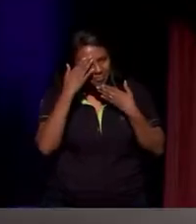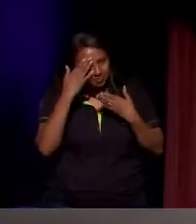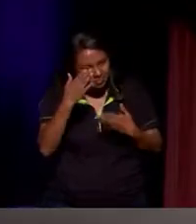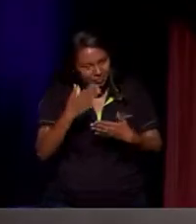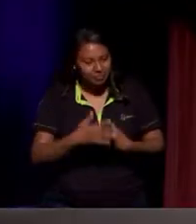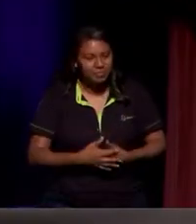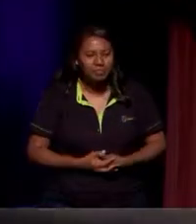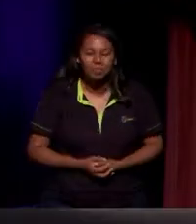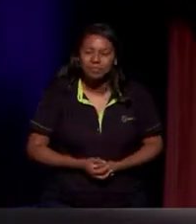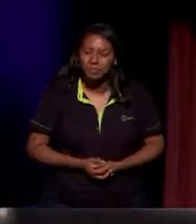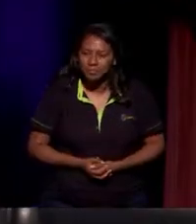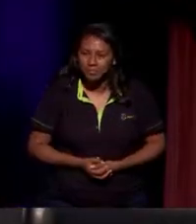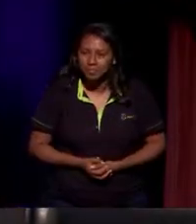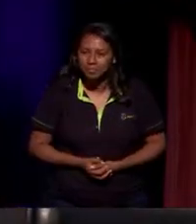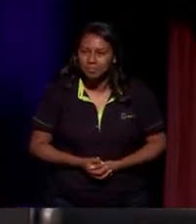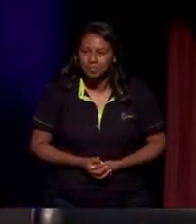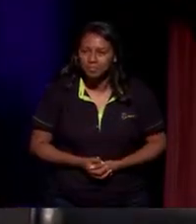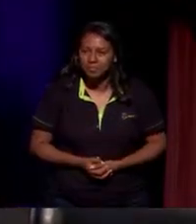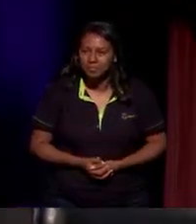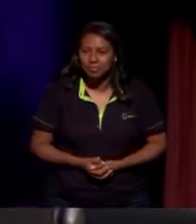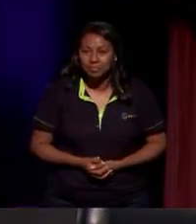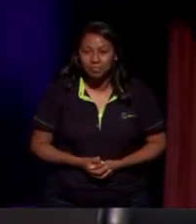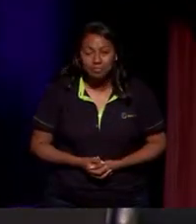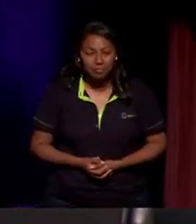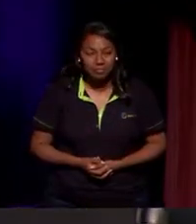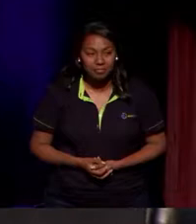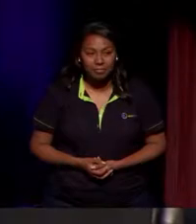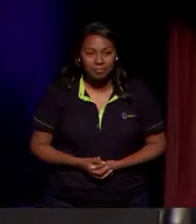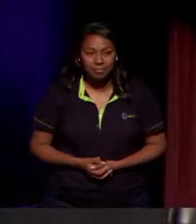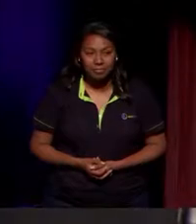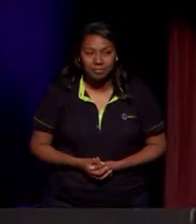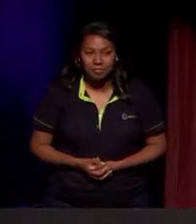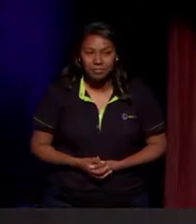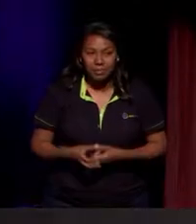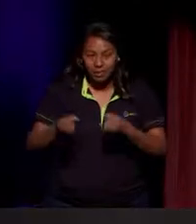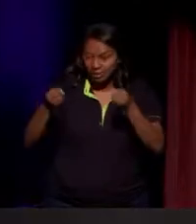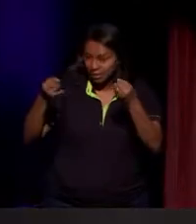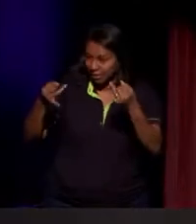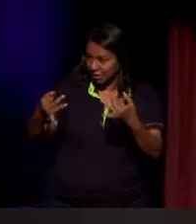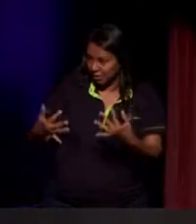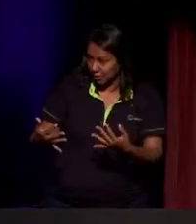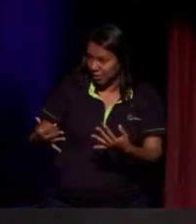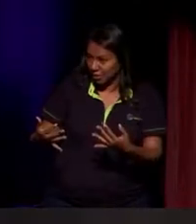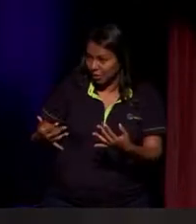So I'll talk in of the theme that we have,